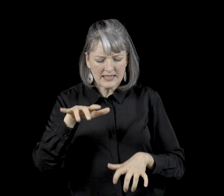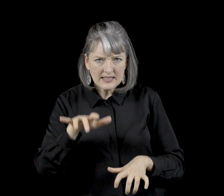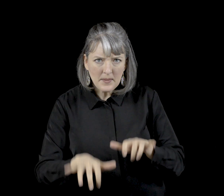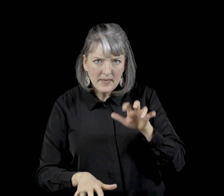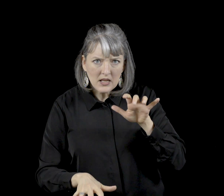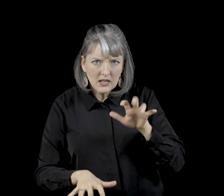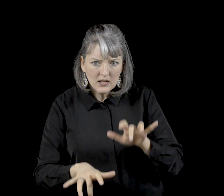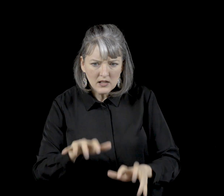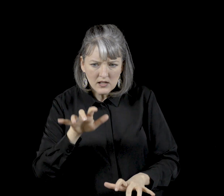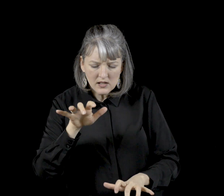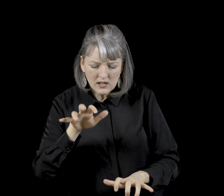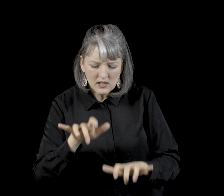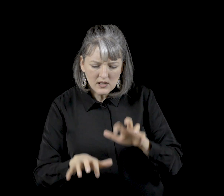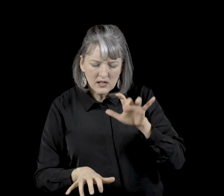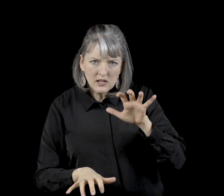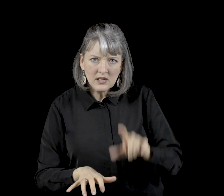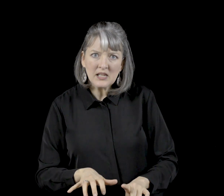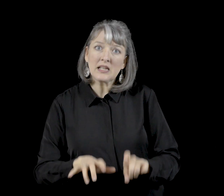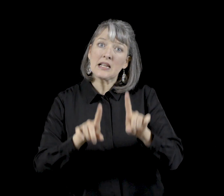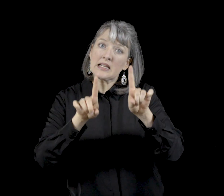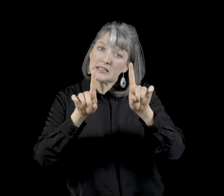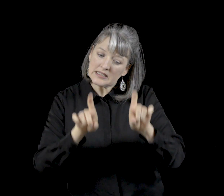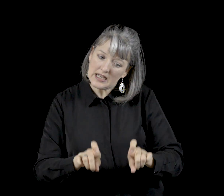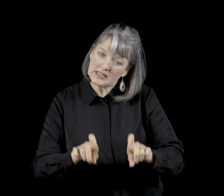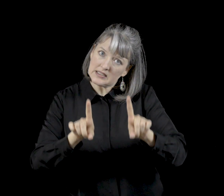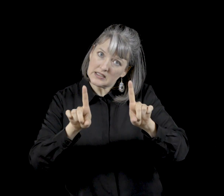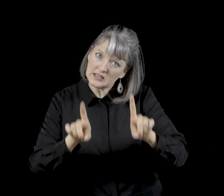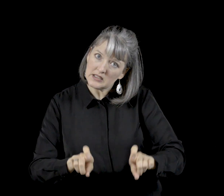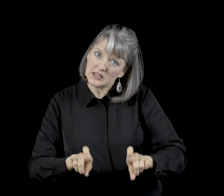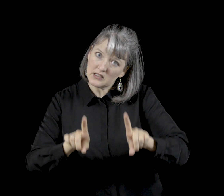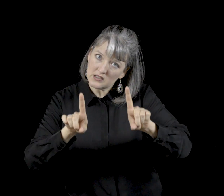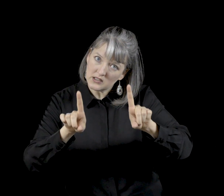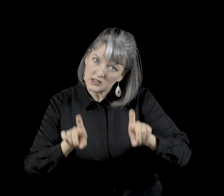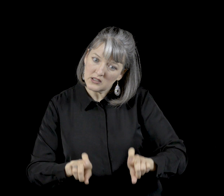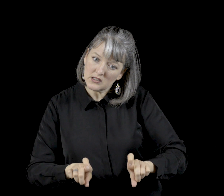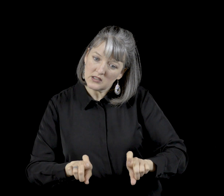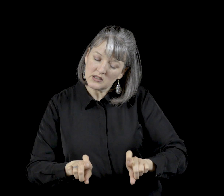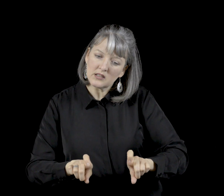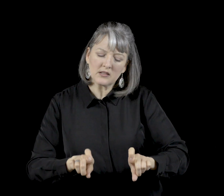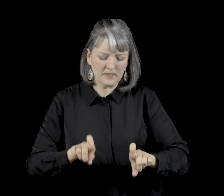TYPEWRITER, TYPE, KEY BOARD TEST, EXAMINATION, PUTTING THROUGH ITS PACES